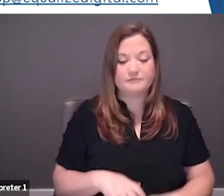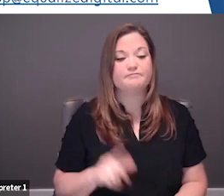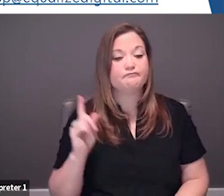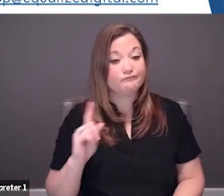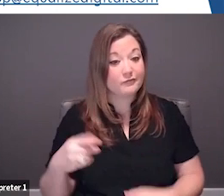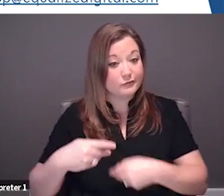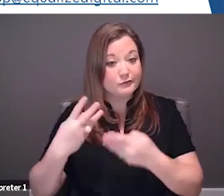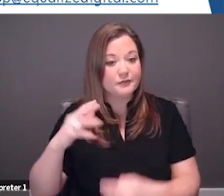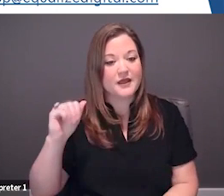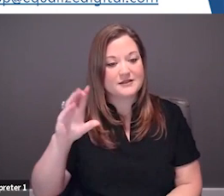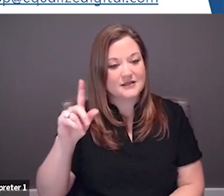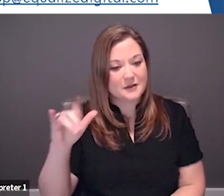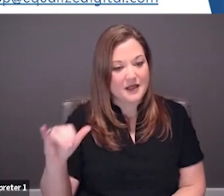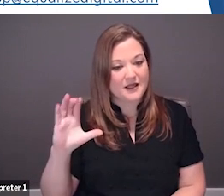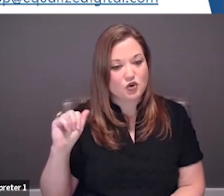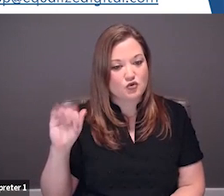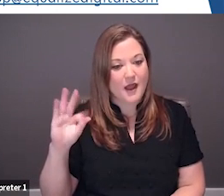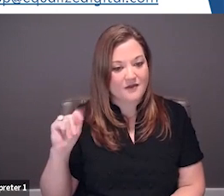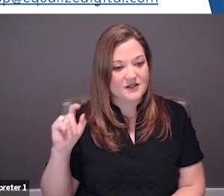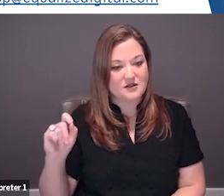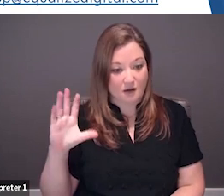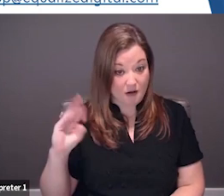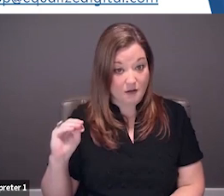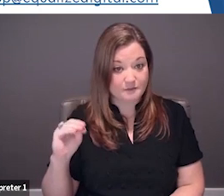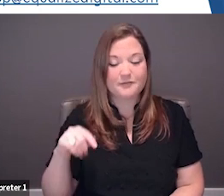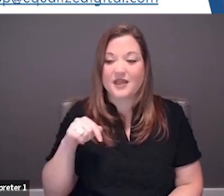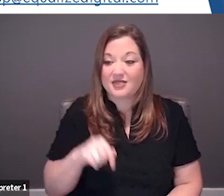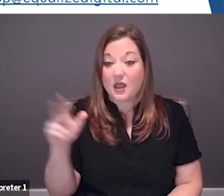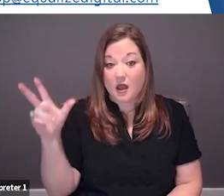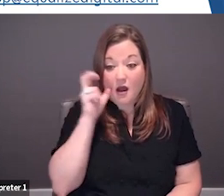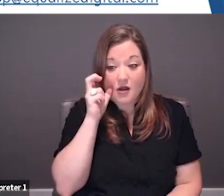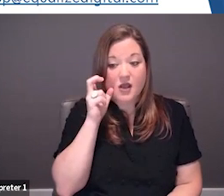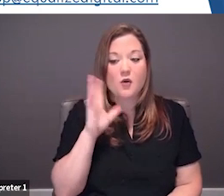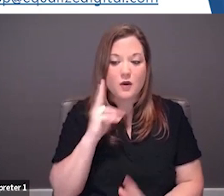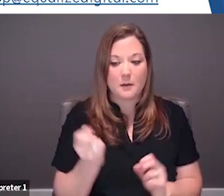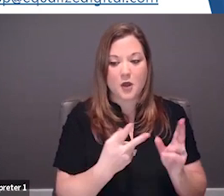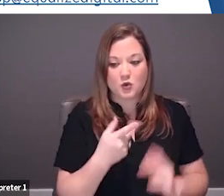We will post the audio from this meetup there as well, if you prefer to listen to it.